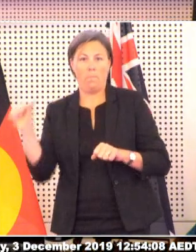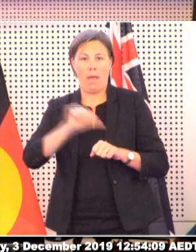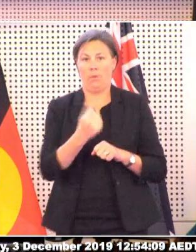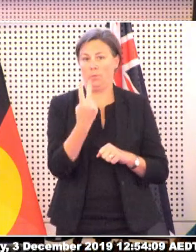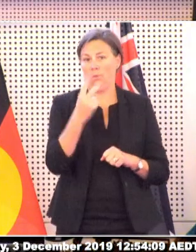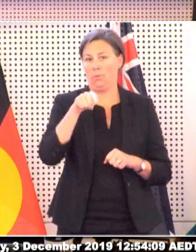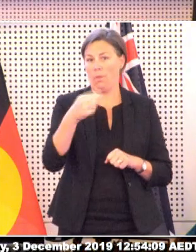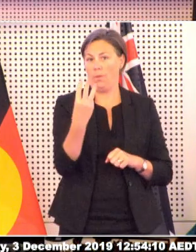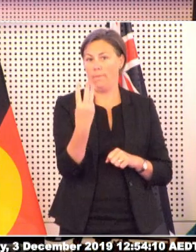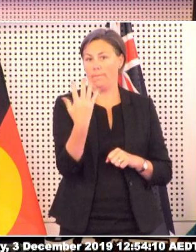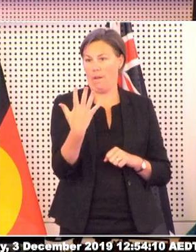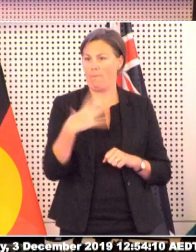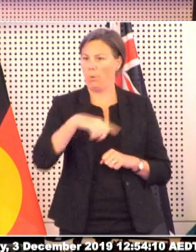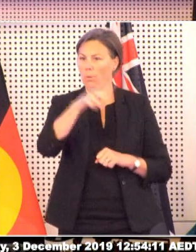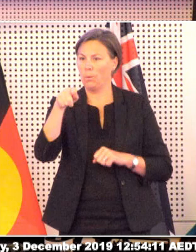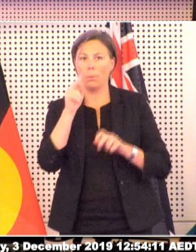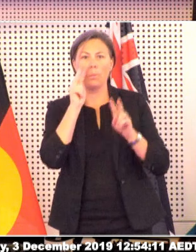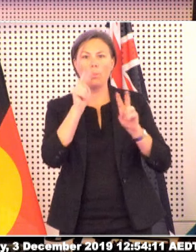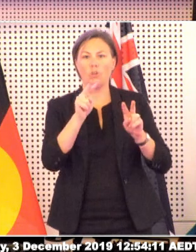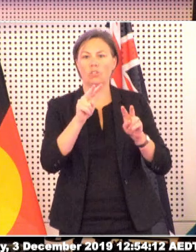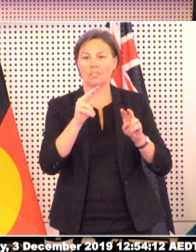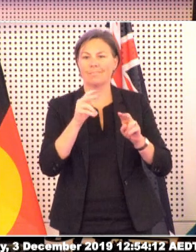people have an opportunity to view the awards. Thank you.